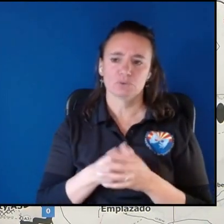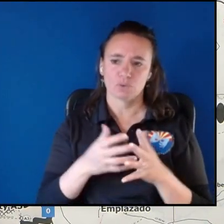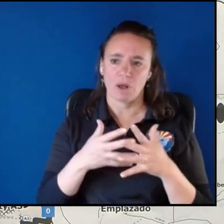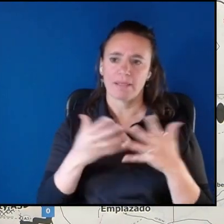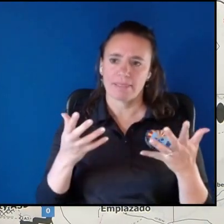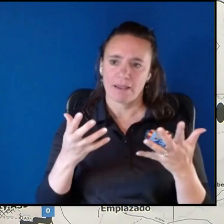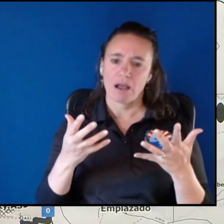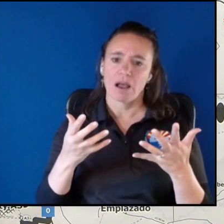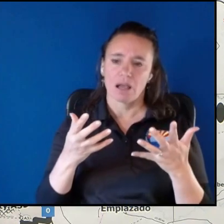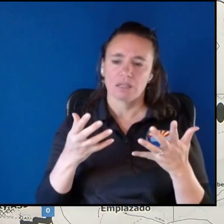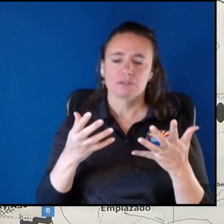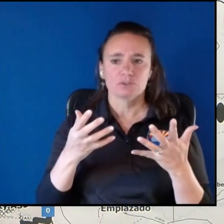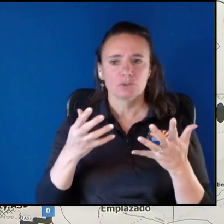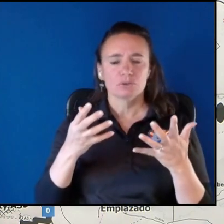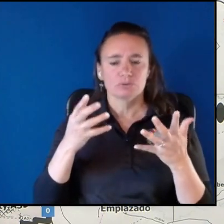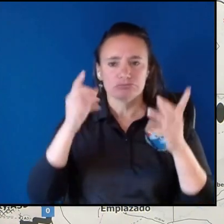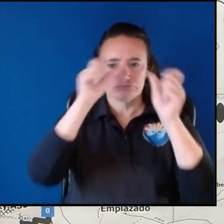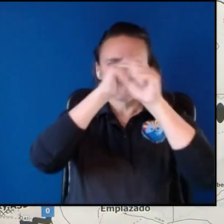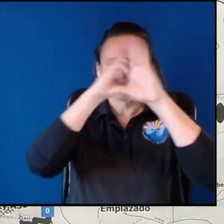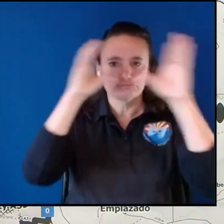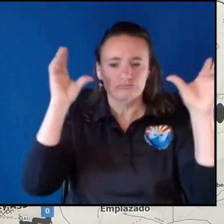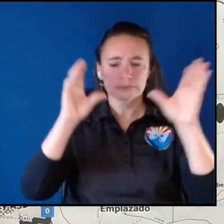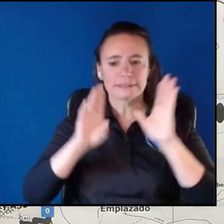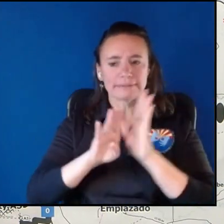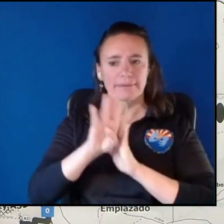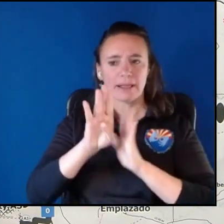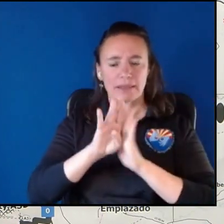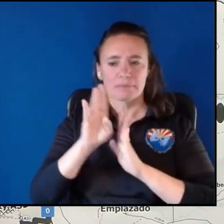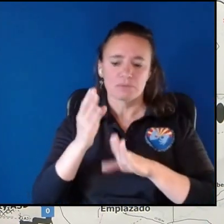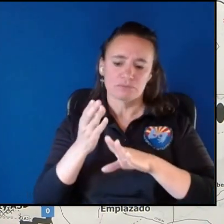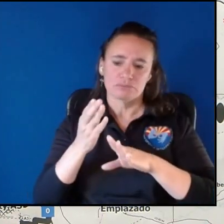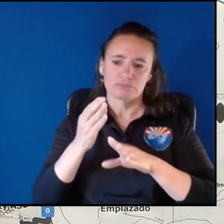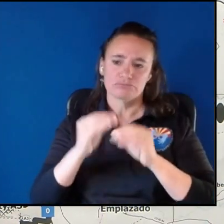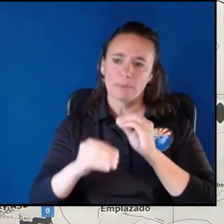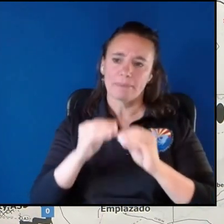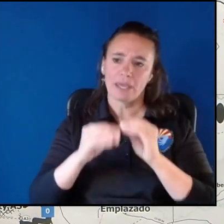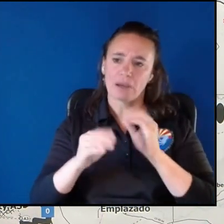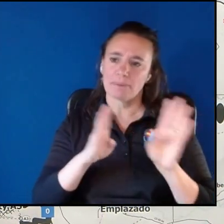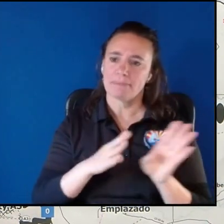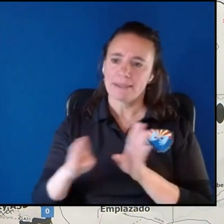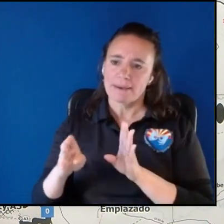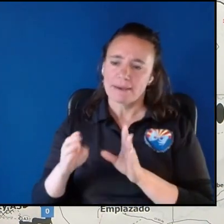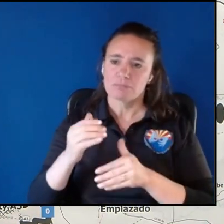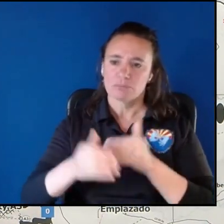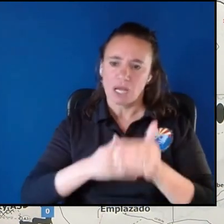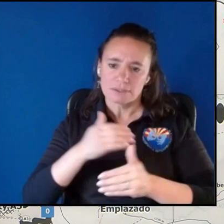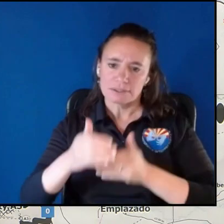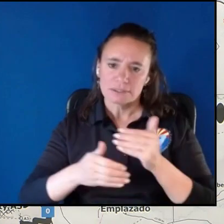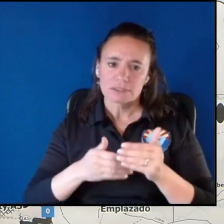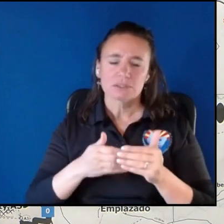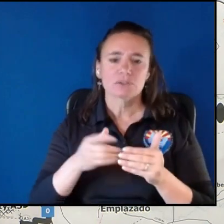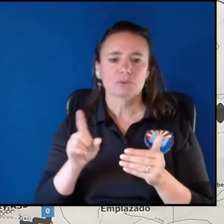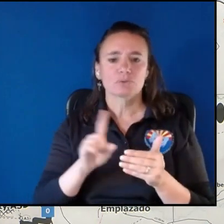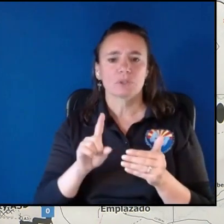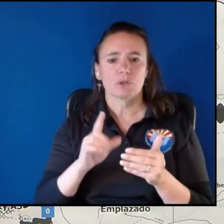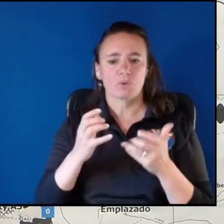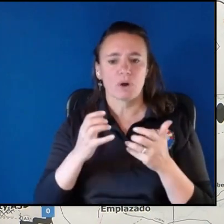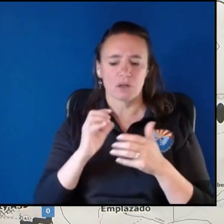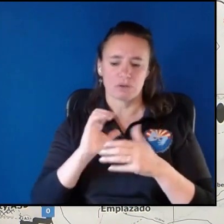repair plan and where they want to put certain, what we would call containment features, or control features, for the